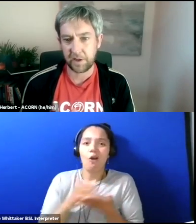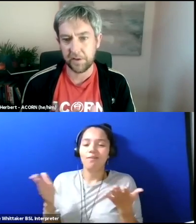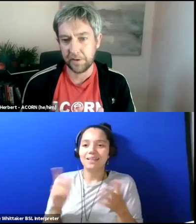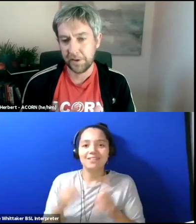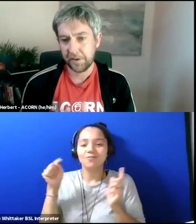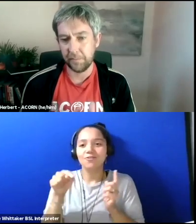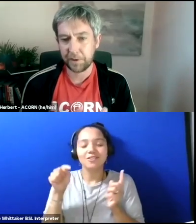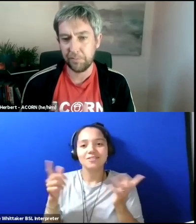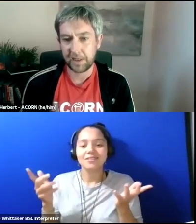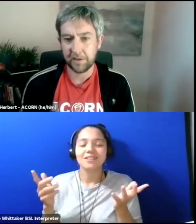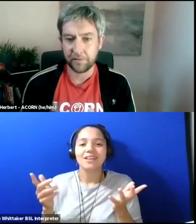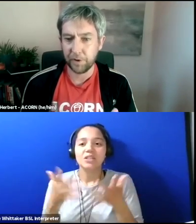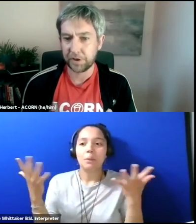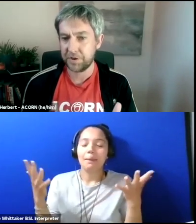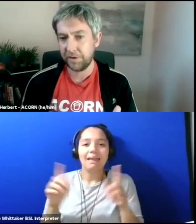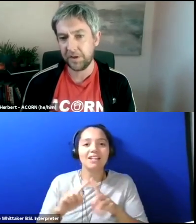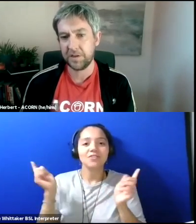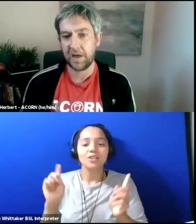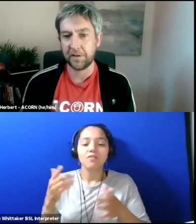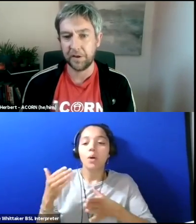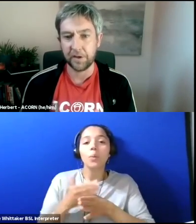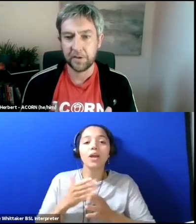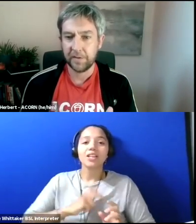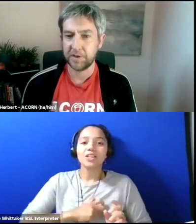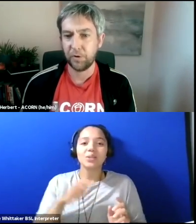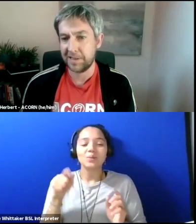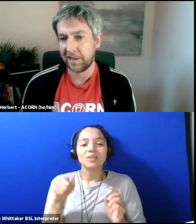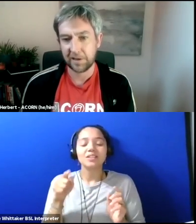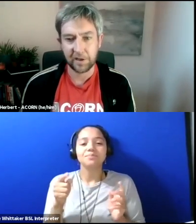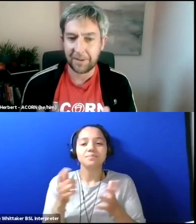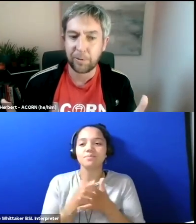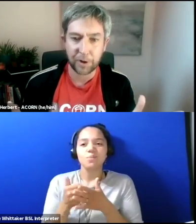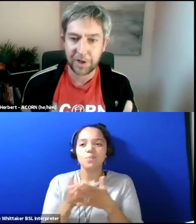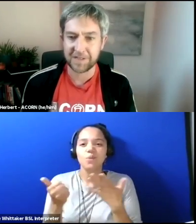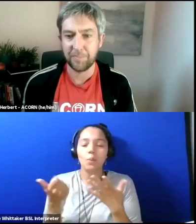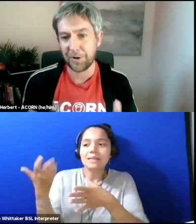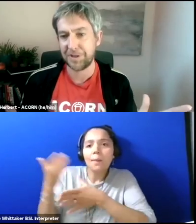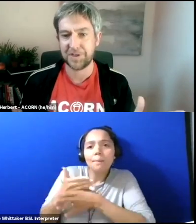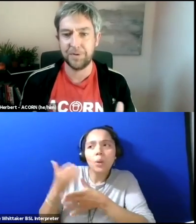So the big one being that for workers unions, there's always an employer, there's a boss.